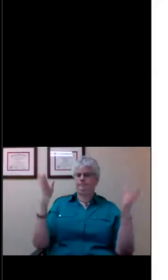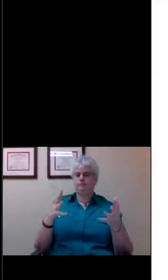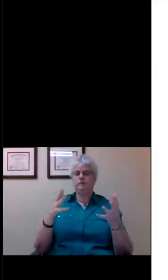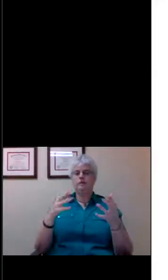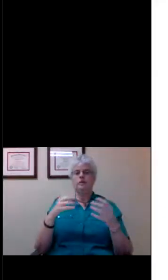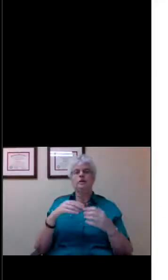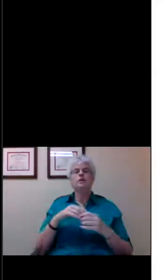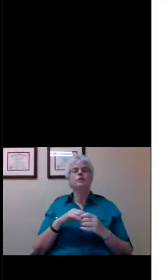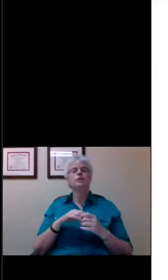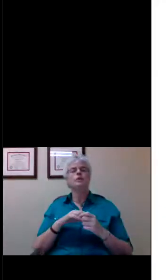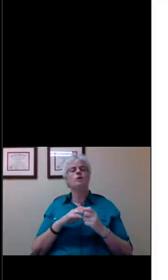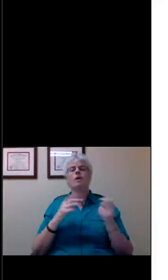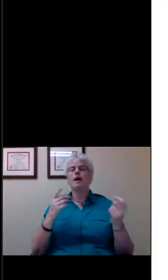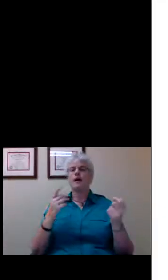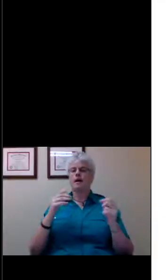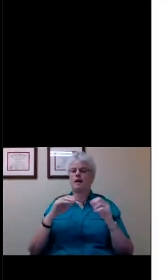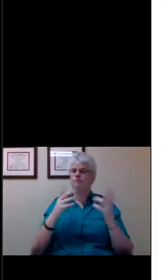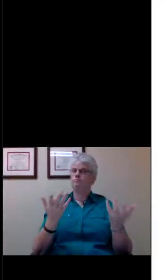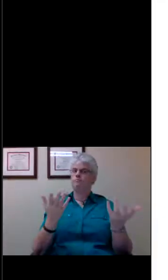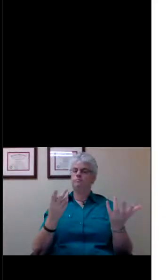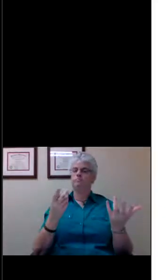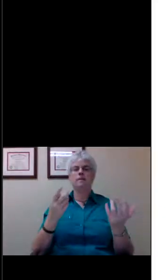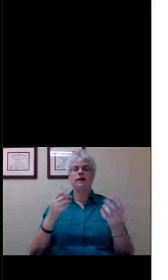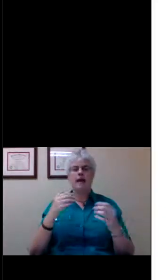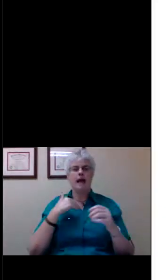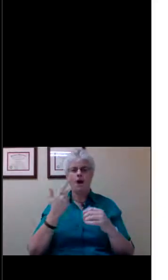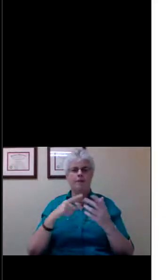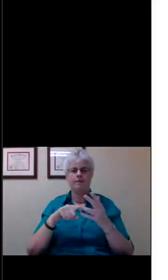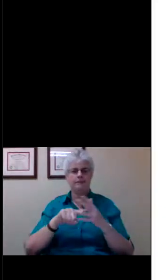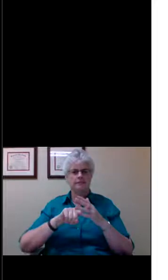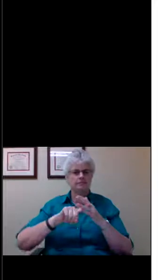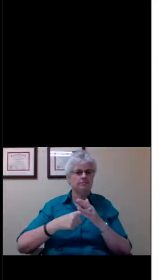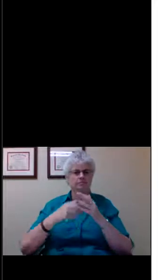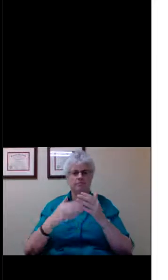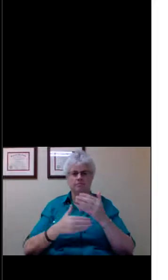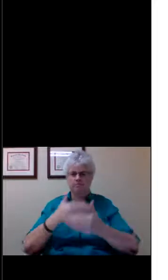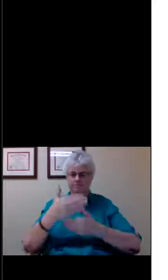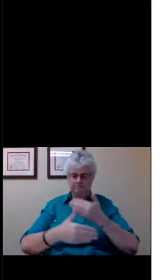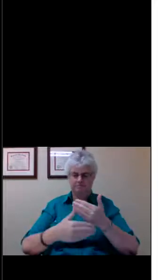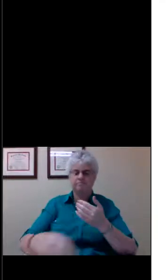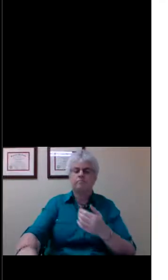the students, but for everyone on campus. And how this